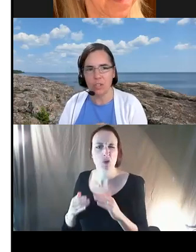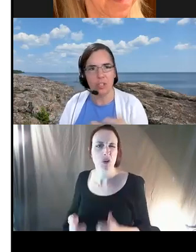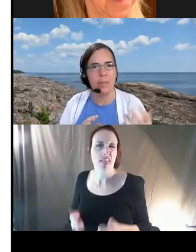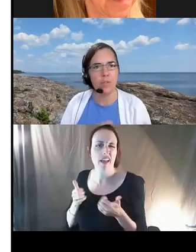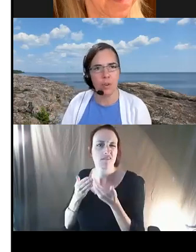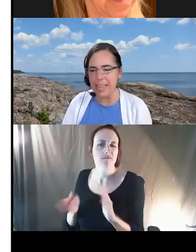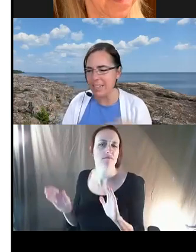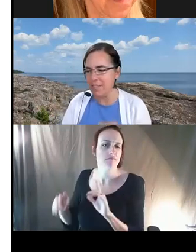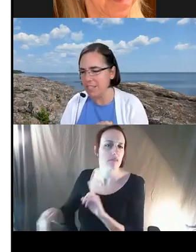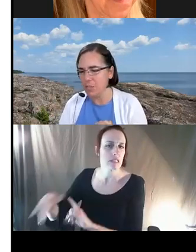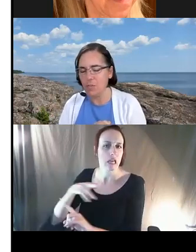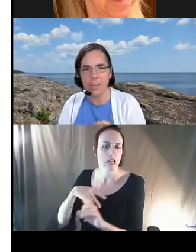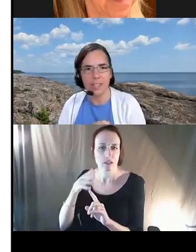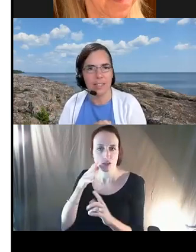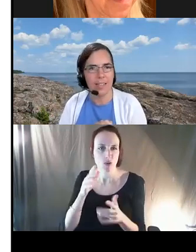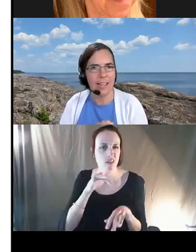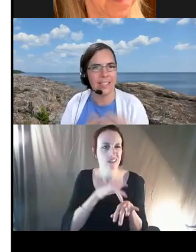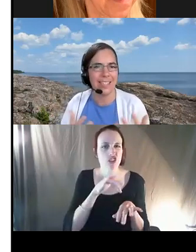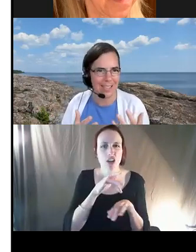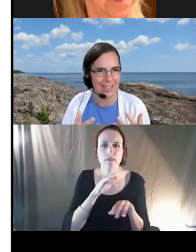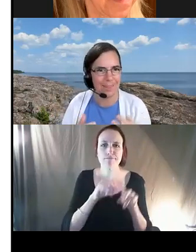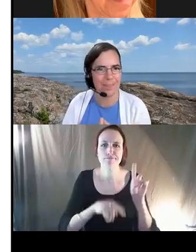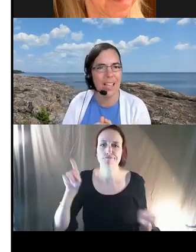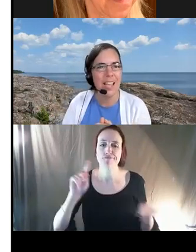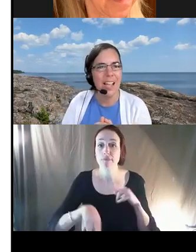going to be a variety of things for us to discuss.